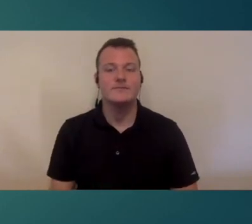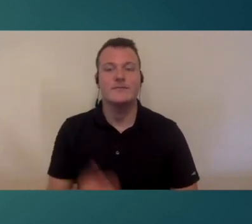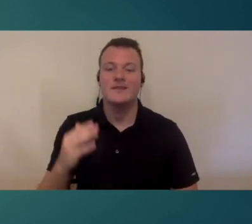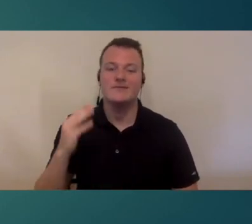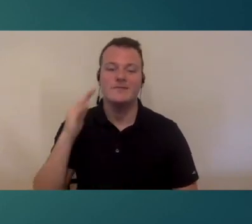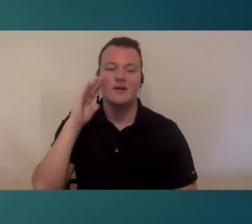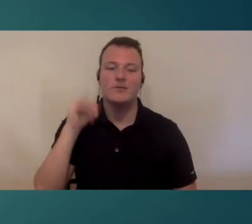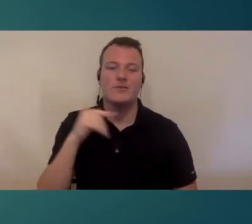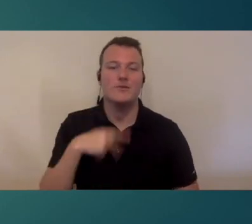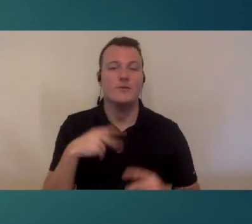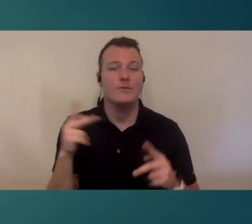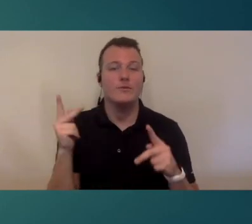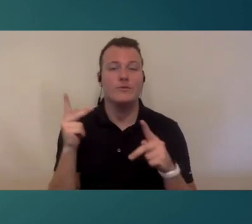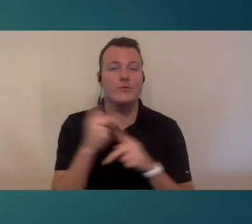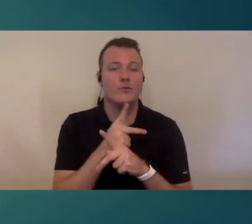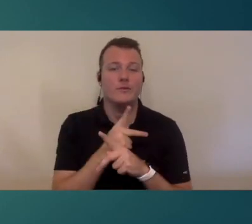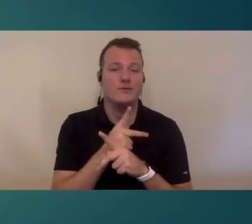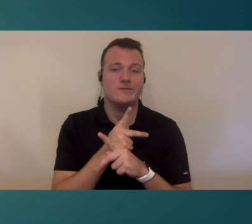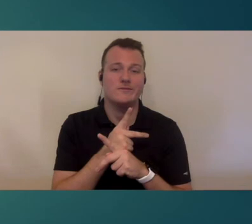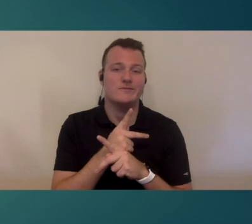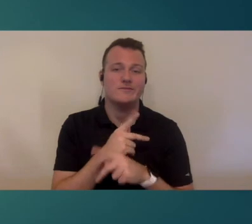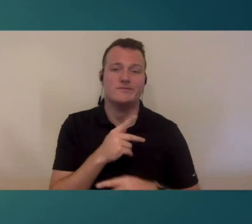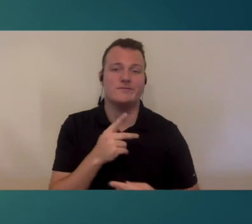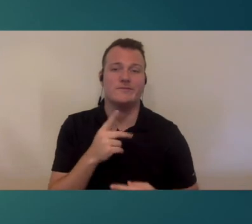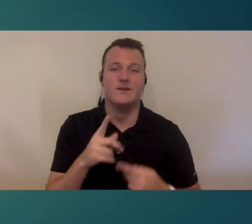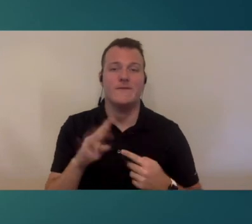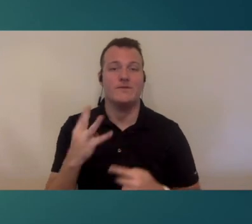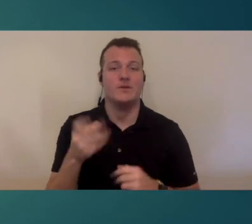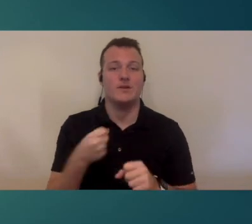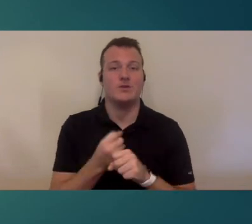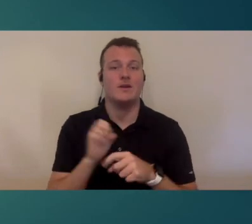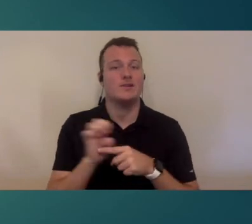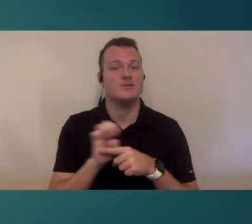of the worst parts, especially during your fourth year externship, is the